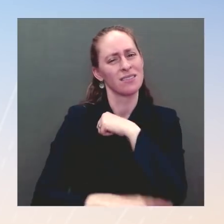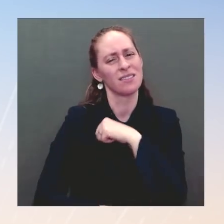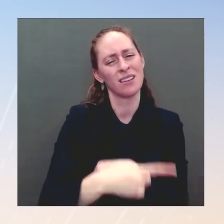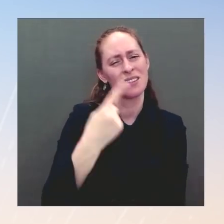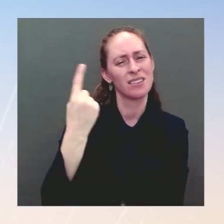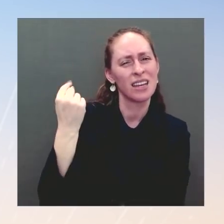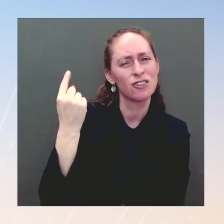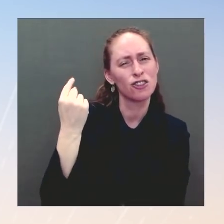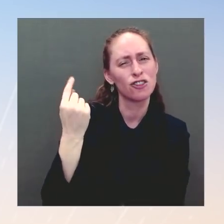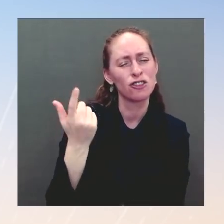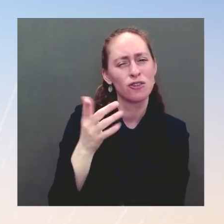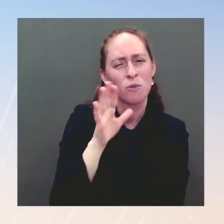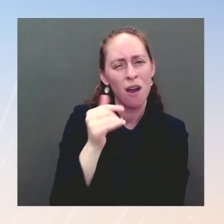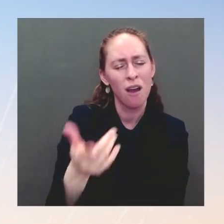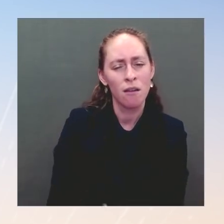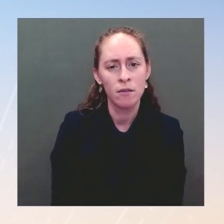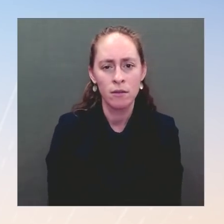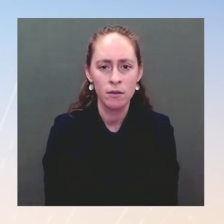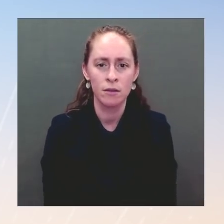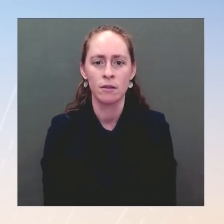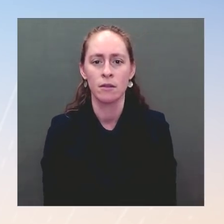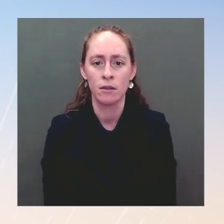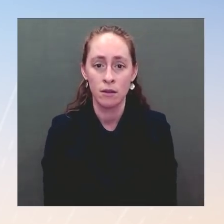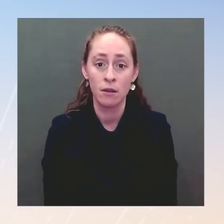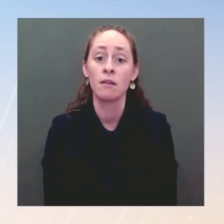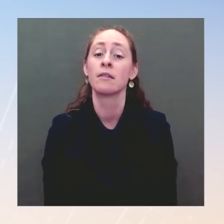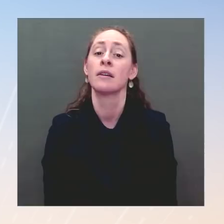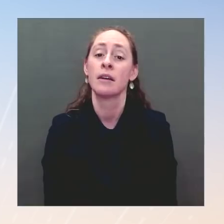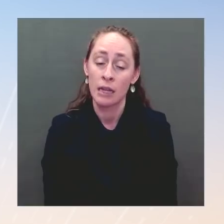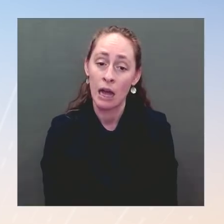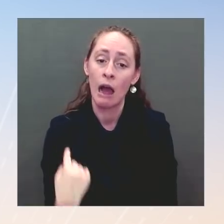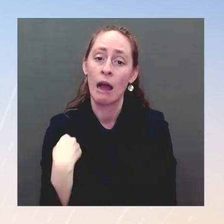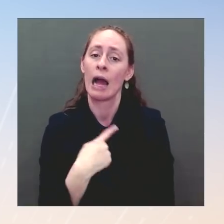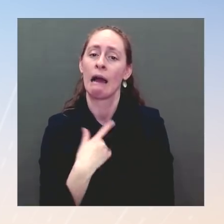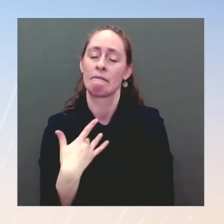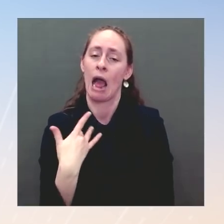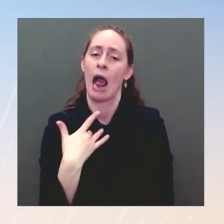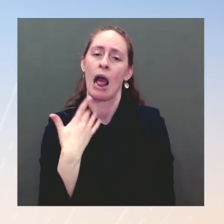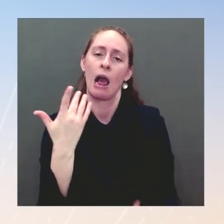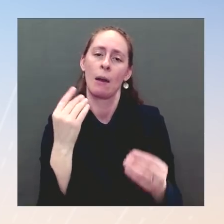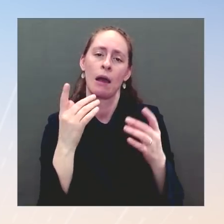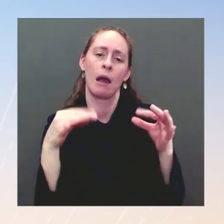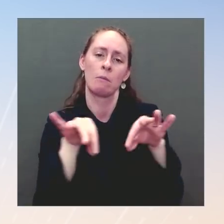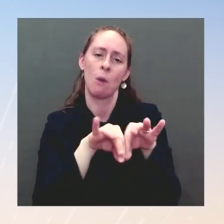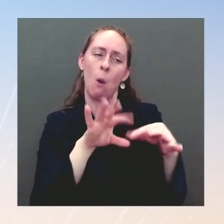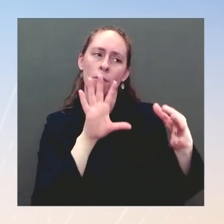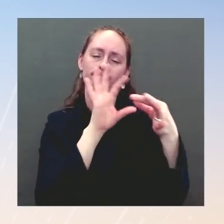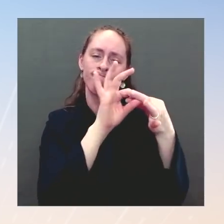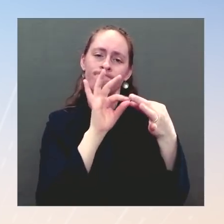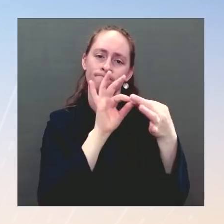with our German counterparts through a diplomatic process would be the most effective way to approach it. The Press: And then a pivot --